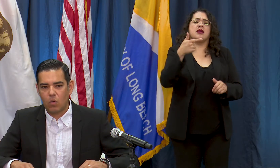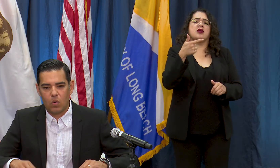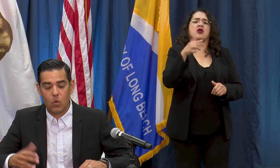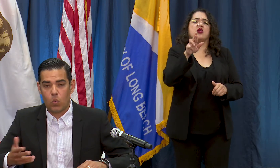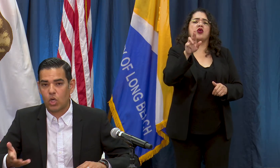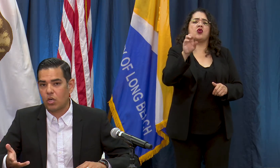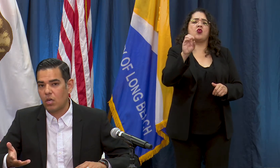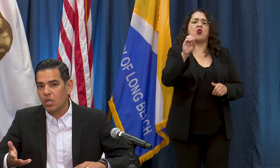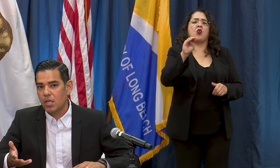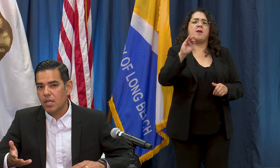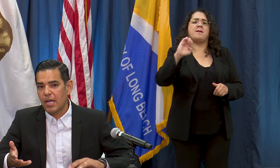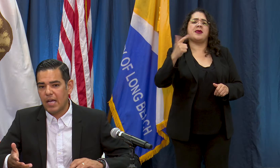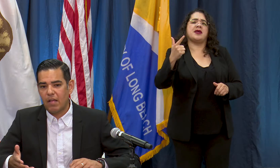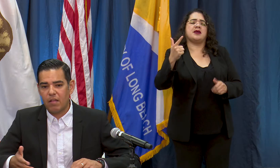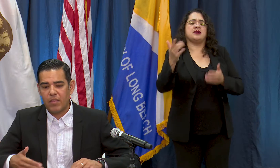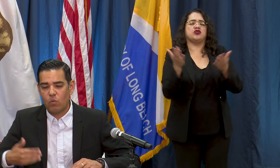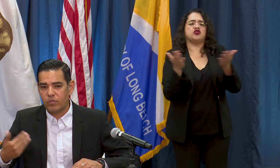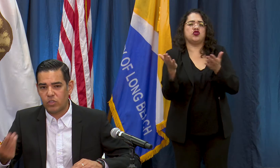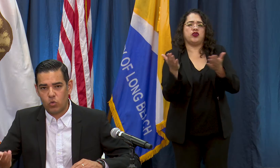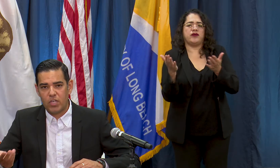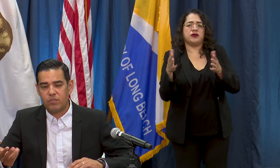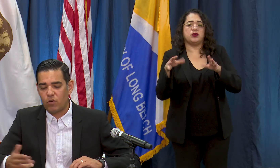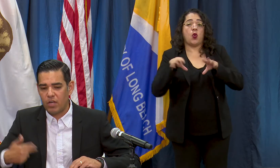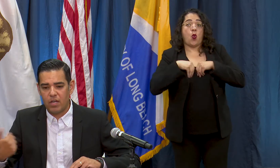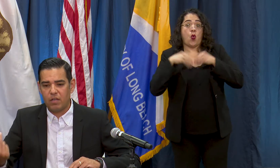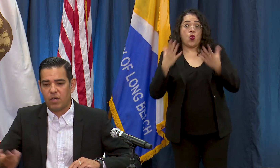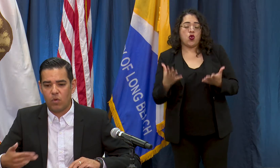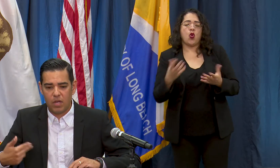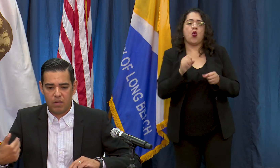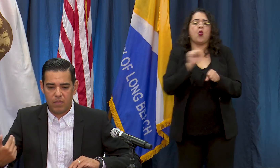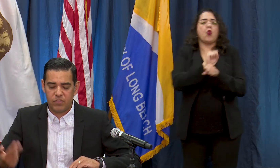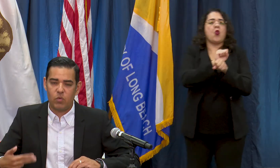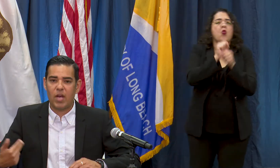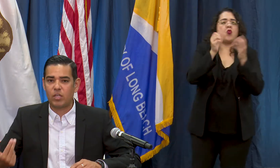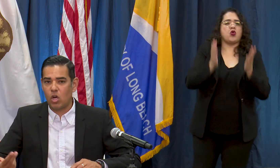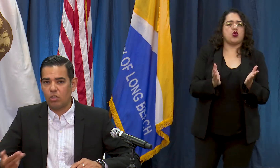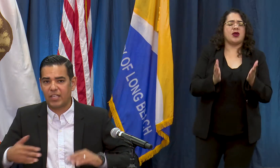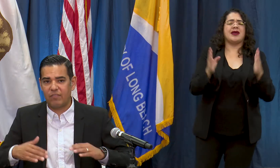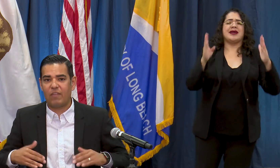worker that wants to join us for a citywide call to kind of give